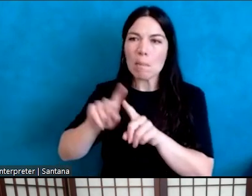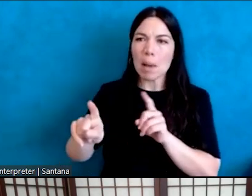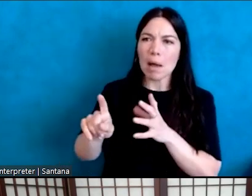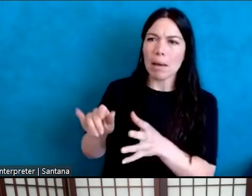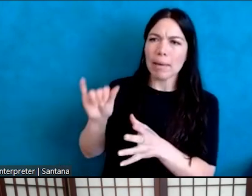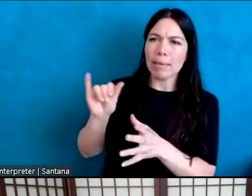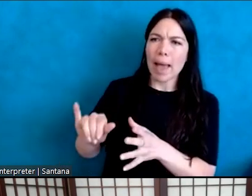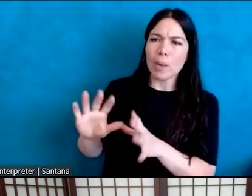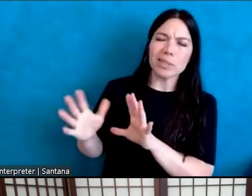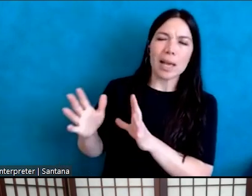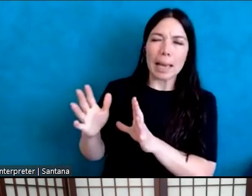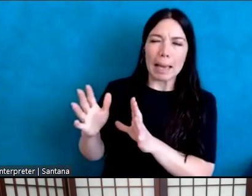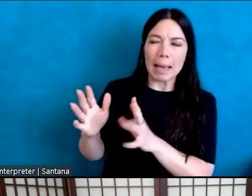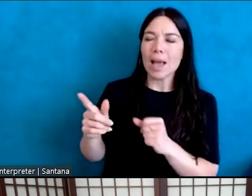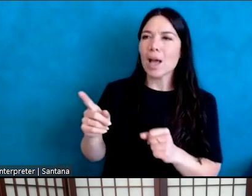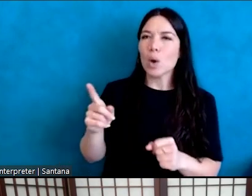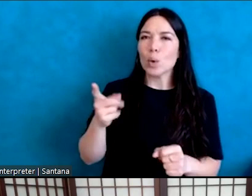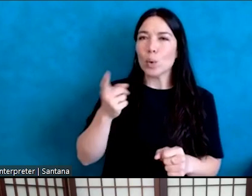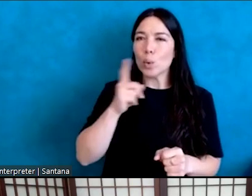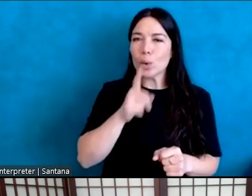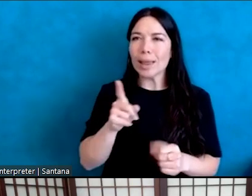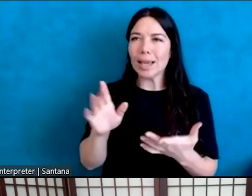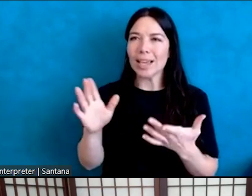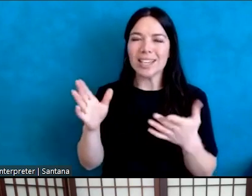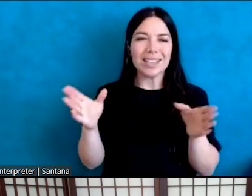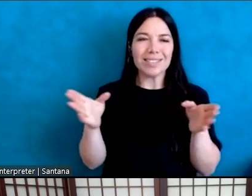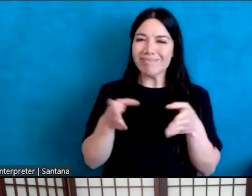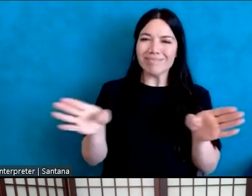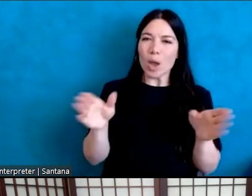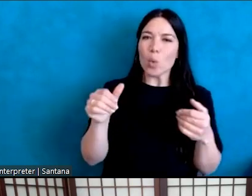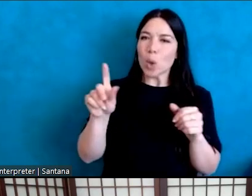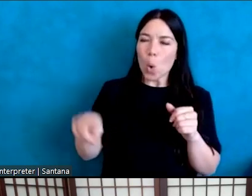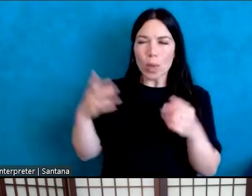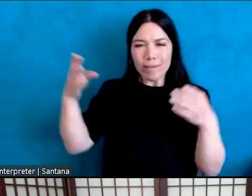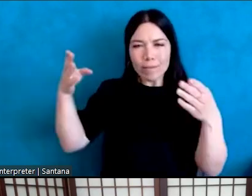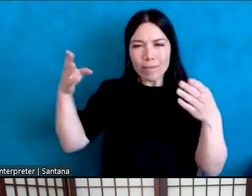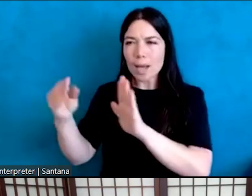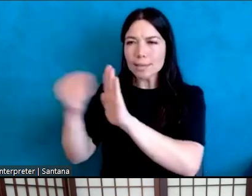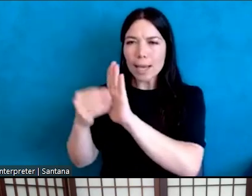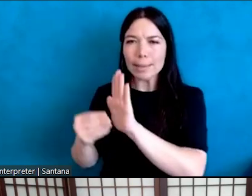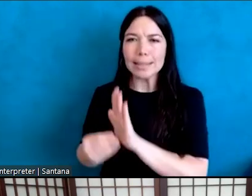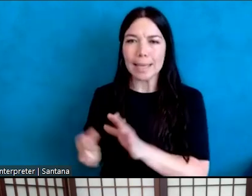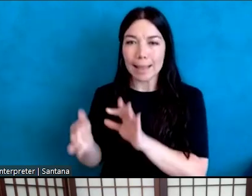on documenting the language of so-called native speakers and then leveraging that knowledge to create new native speakers.